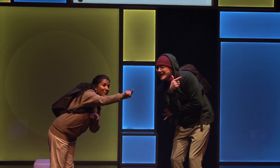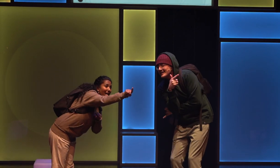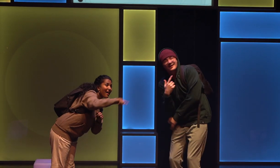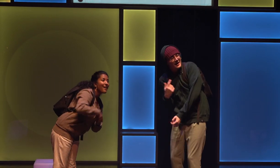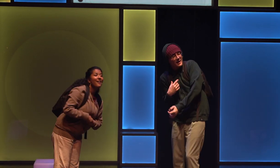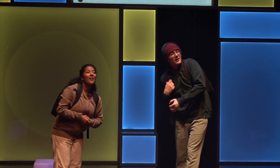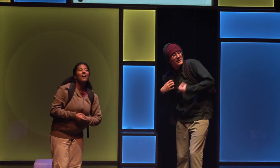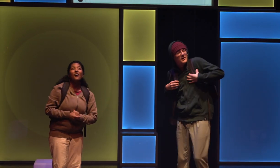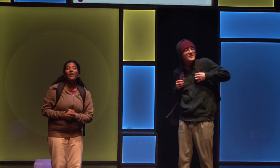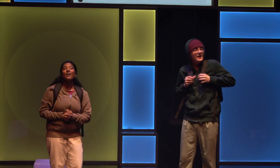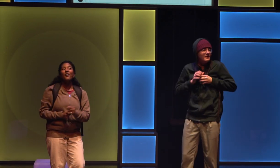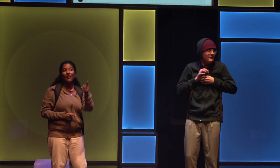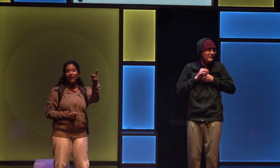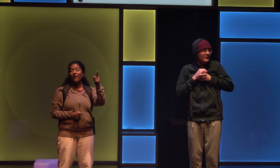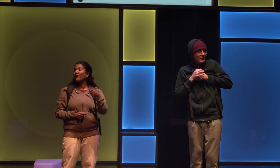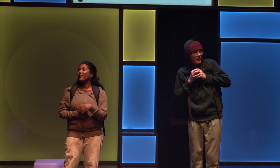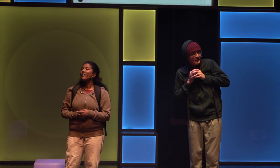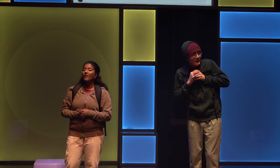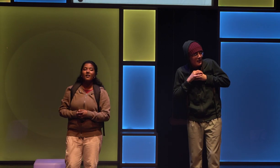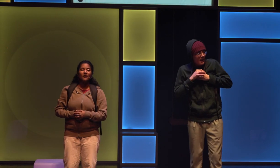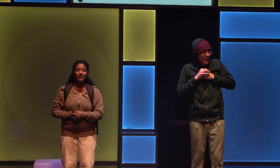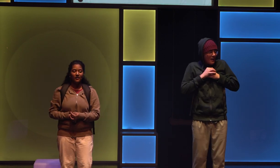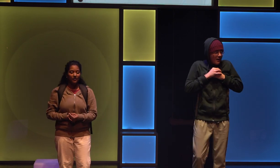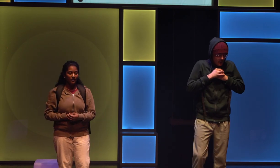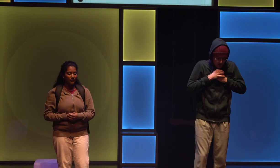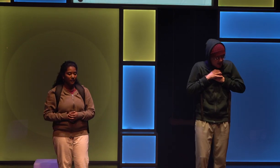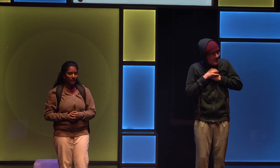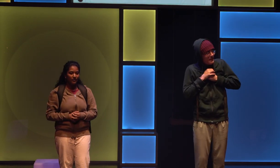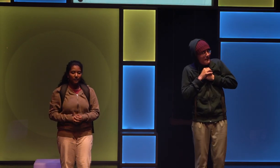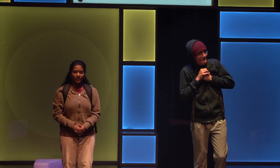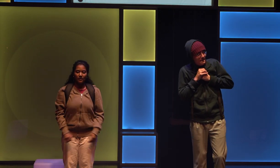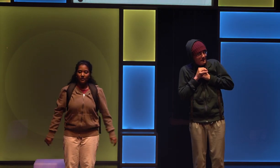The room at the end. Right.